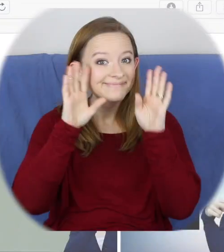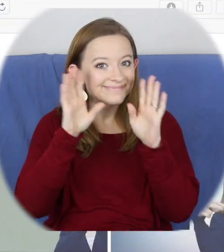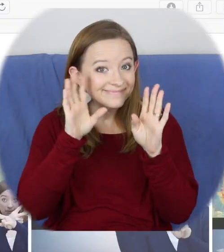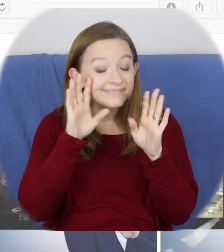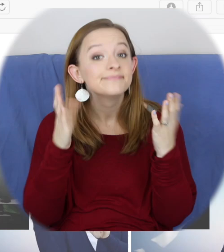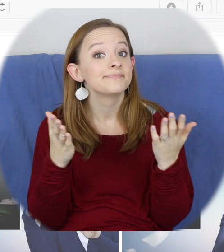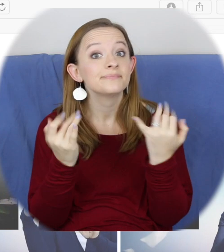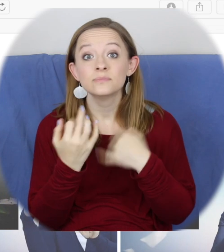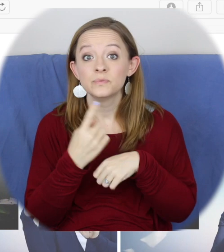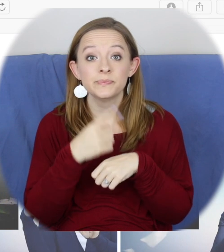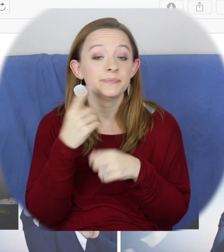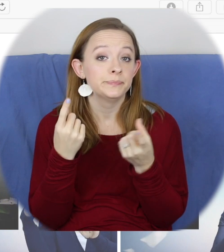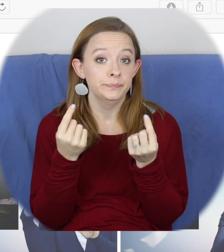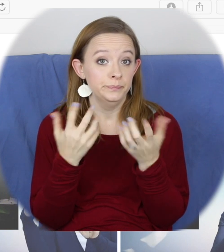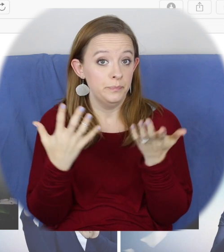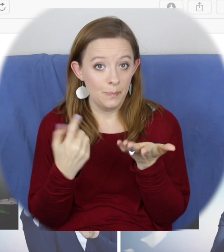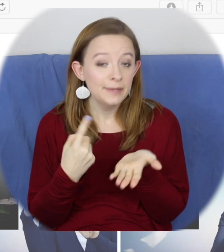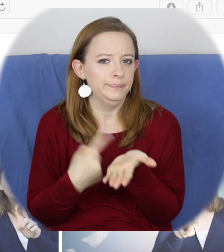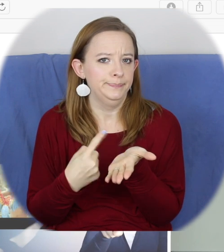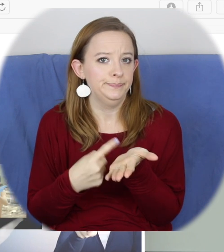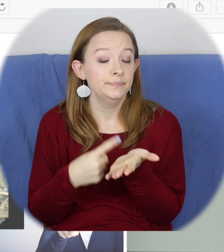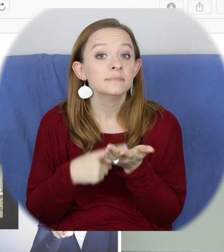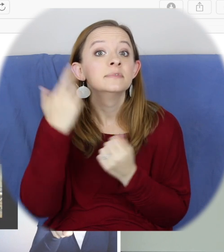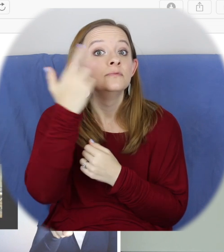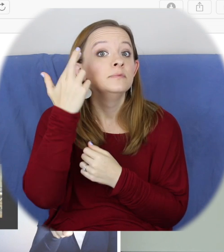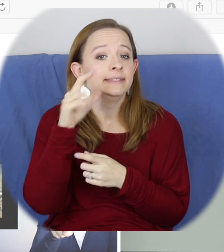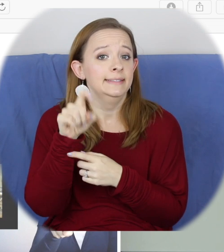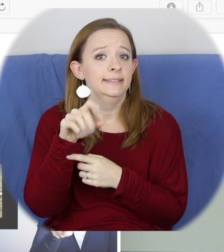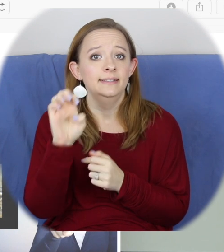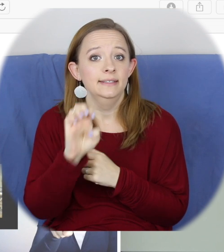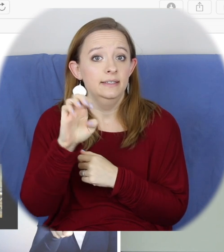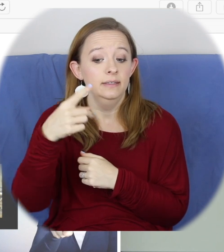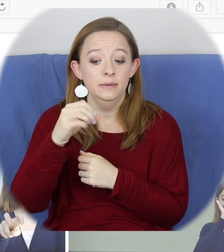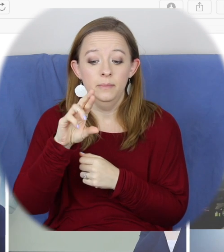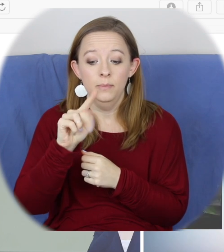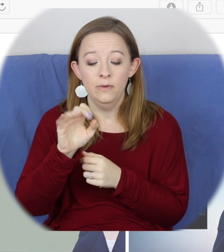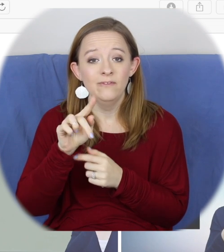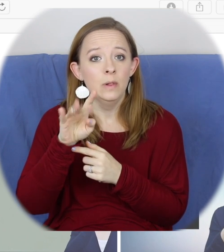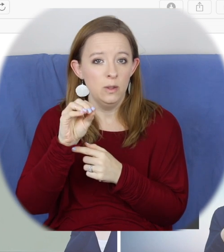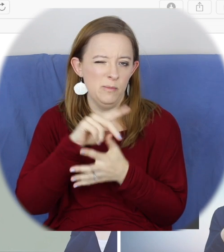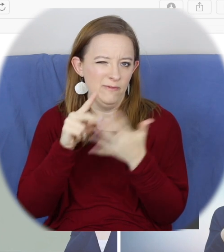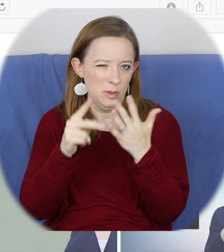[JI] Hi, everybody! So, today I'm going to be talking about the reason why you should have an e-portfolio.